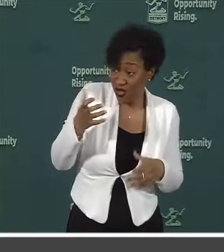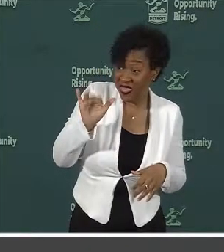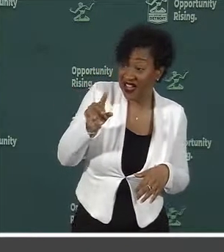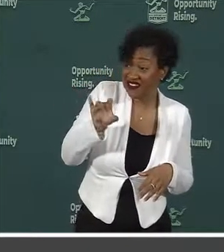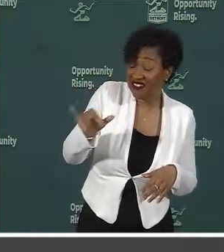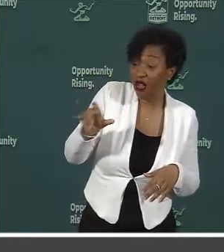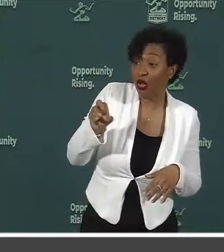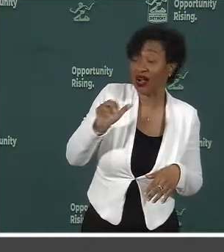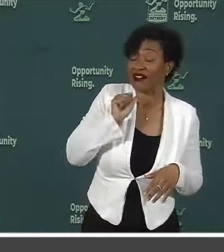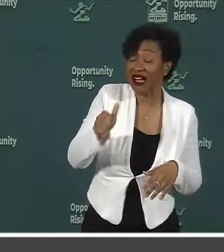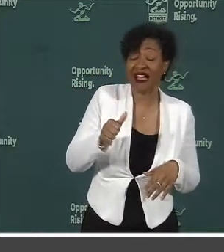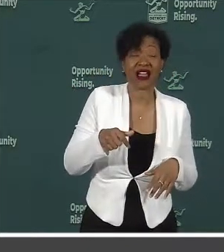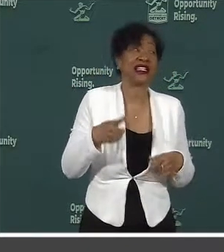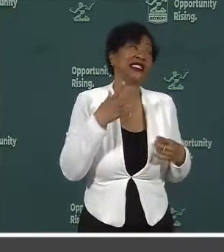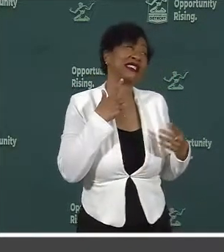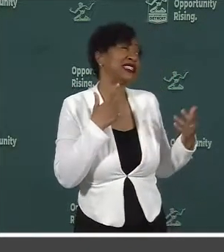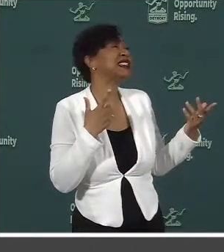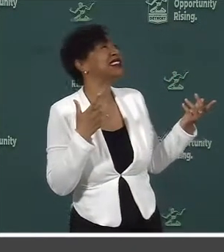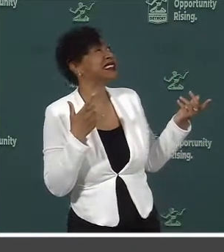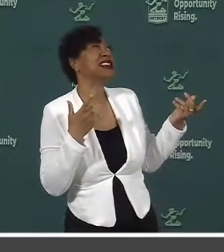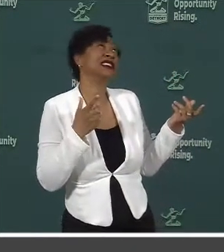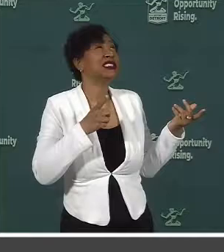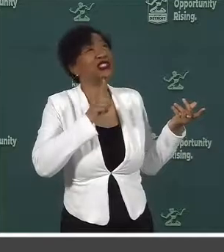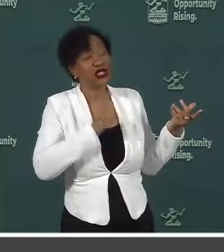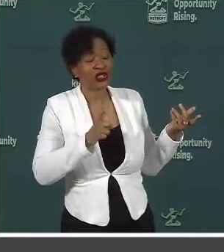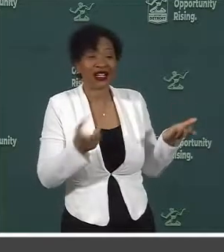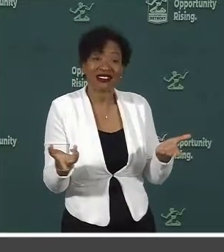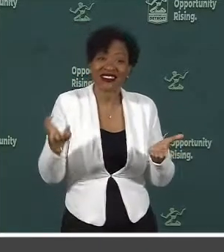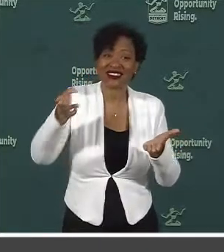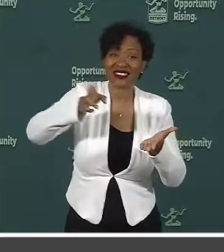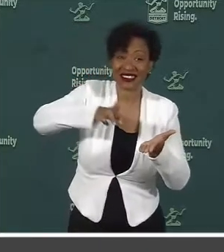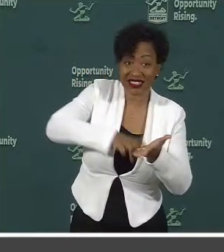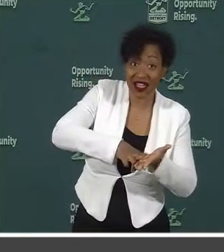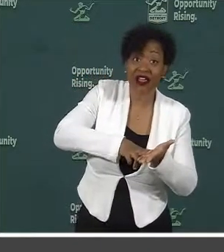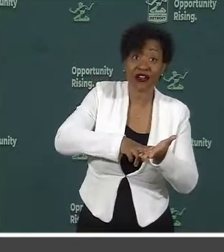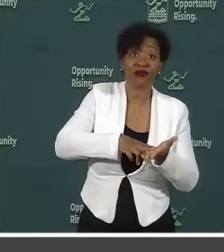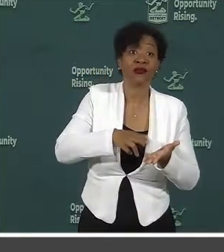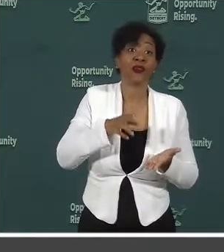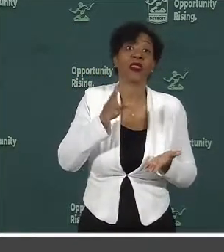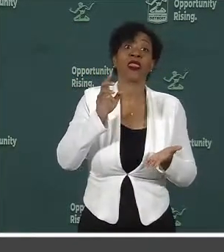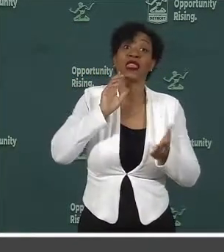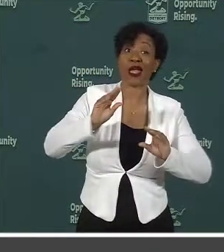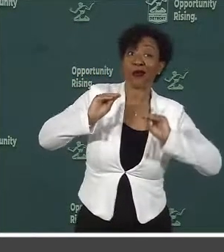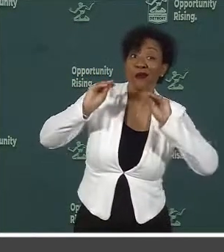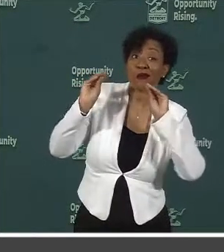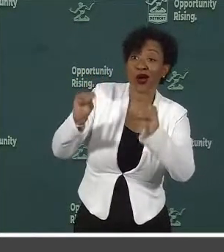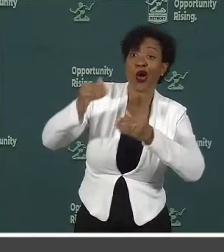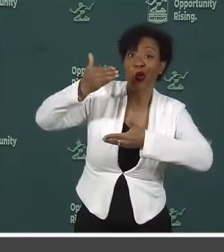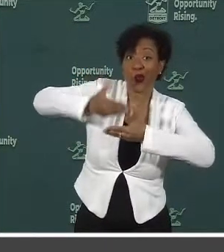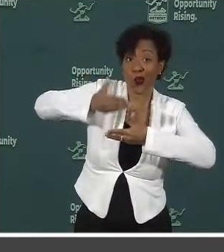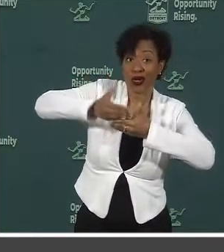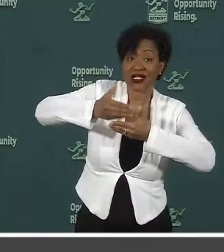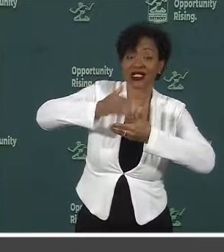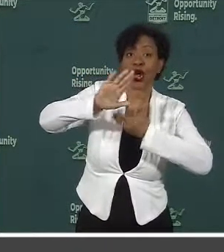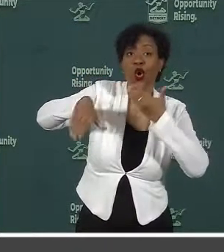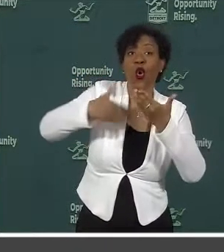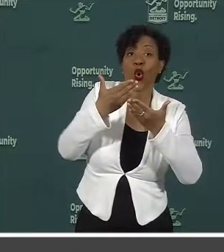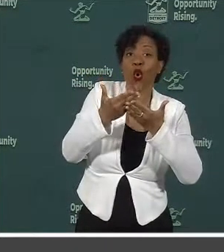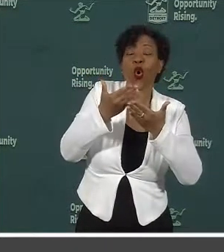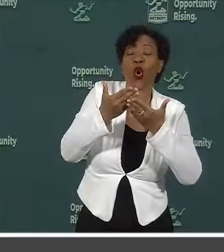AN AGREEMENT AND THE PUT WINDOWS IN ALL THE STATIONS AND IT WAS AMAZING I GOT TO TAG